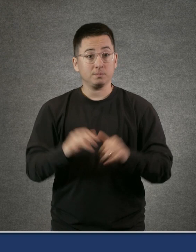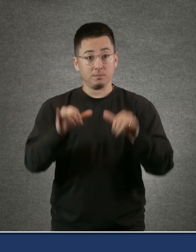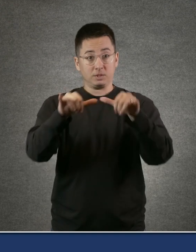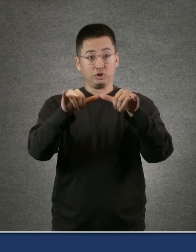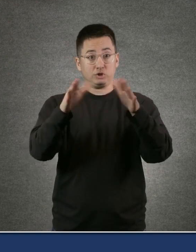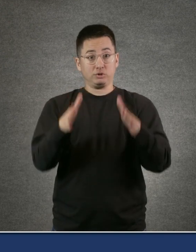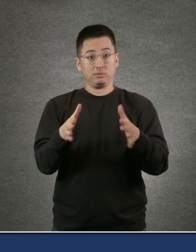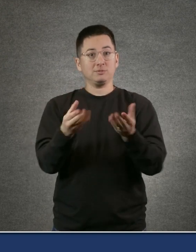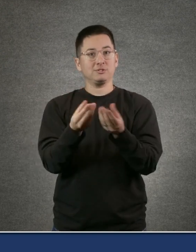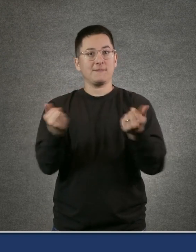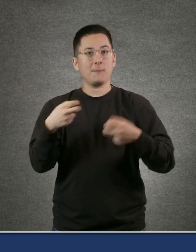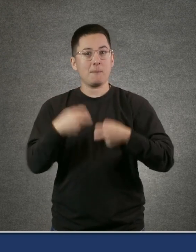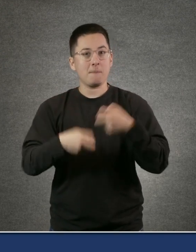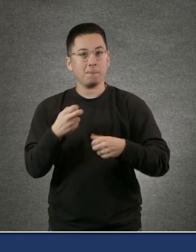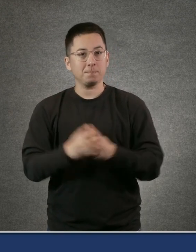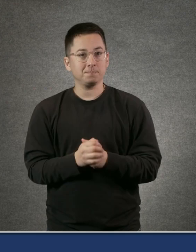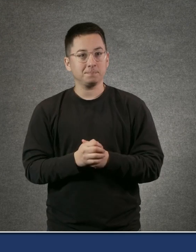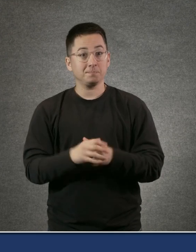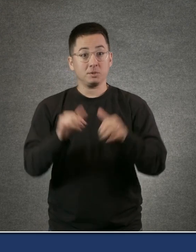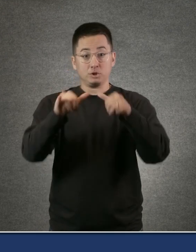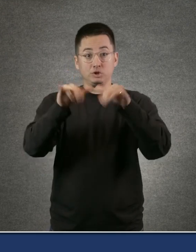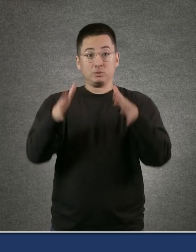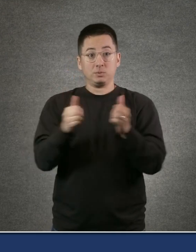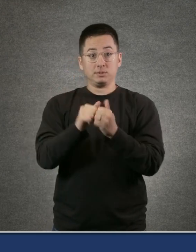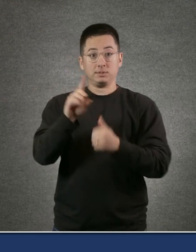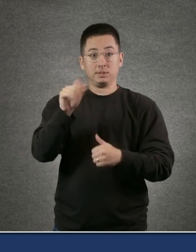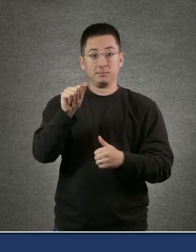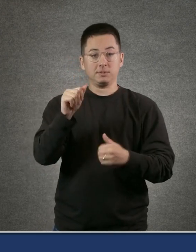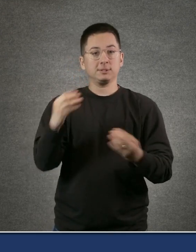An engineer with a disability inspires hope.